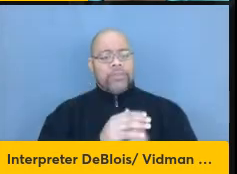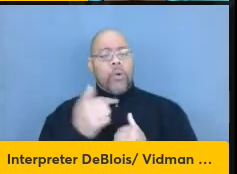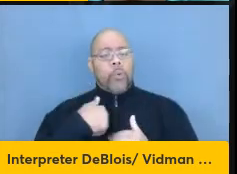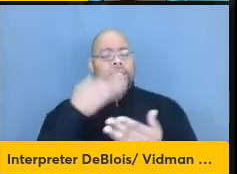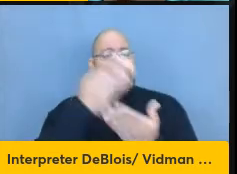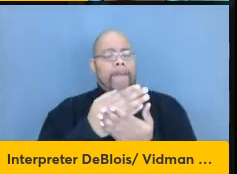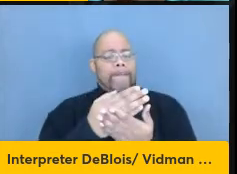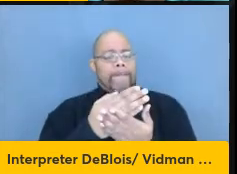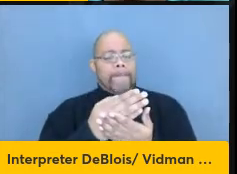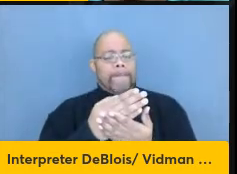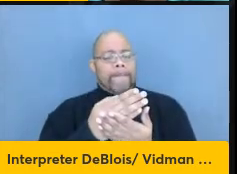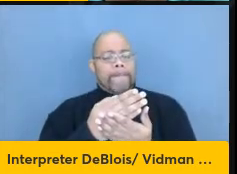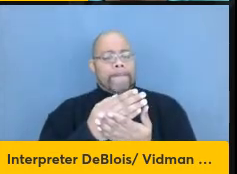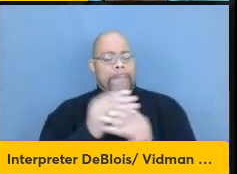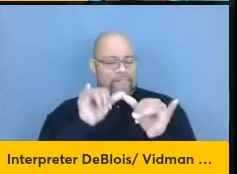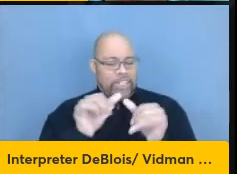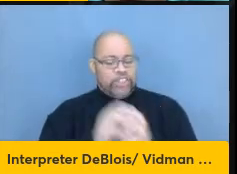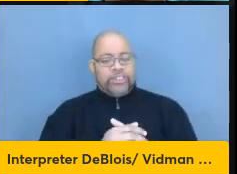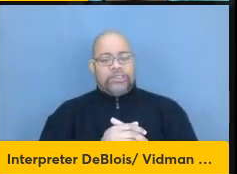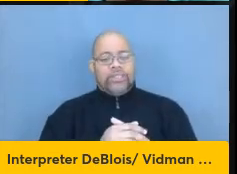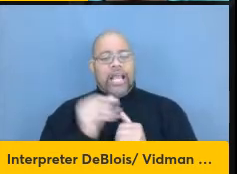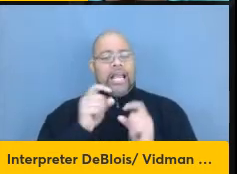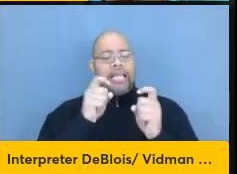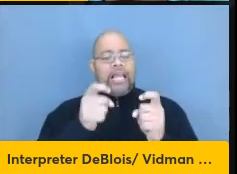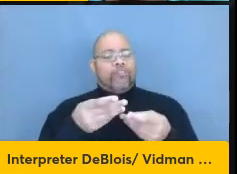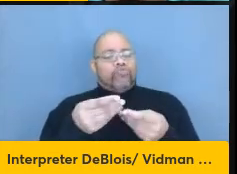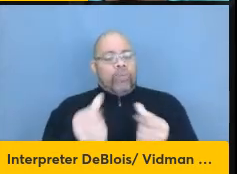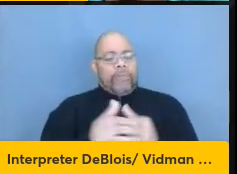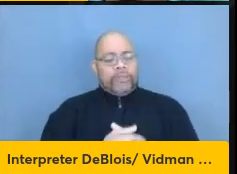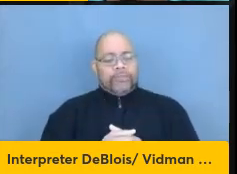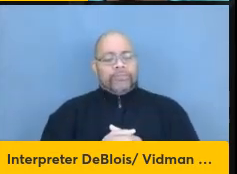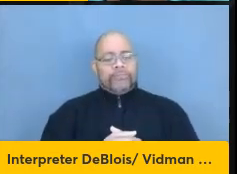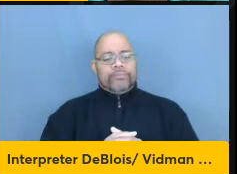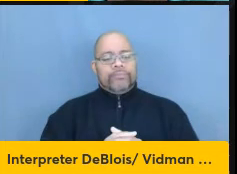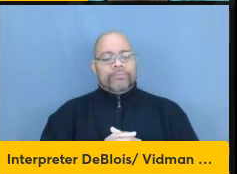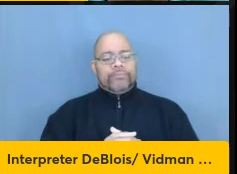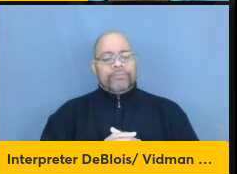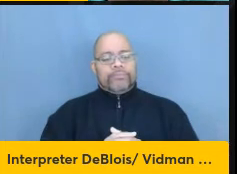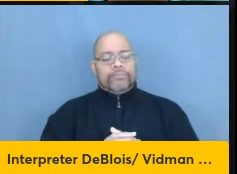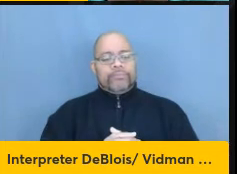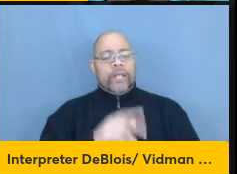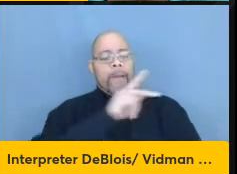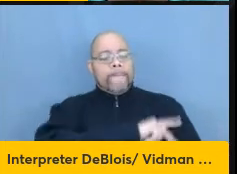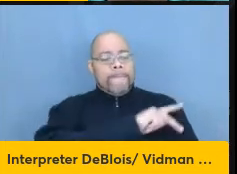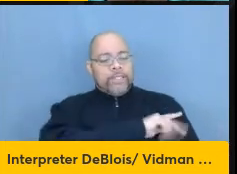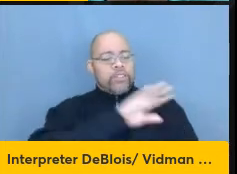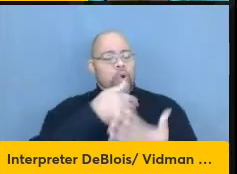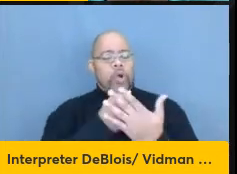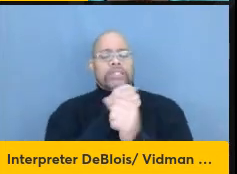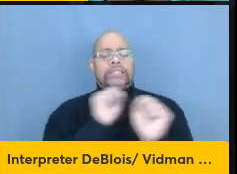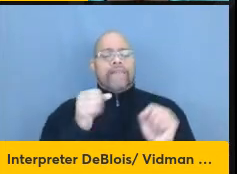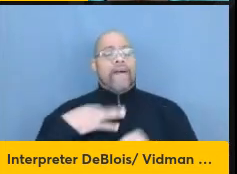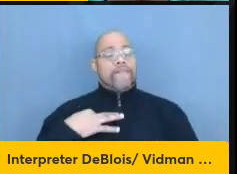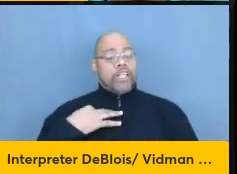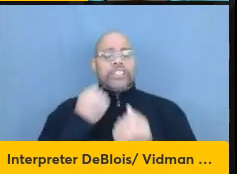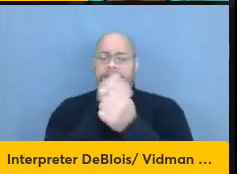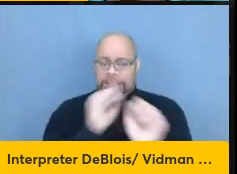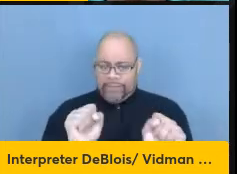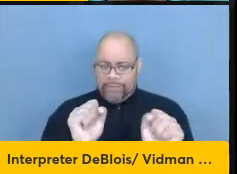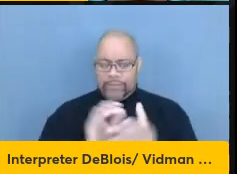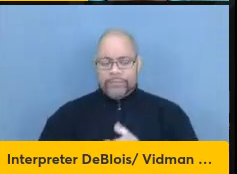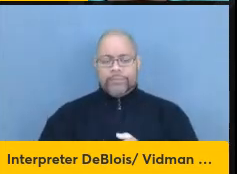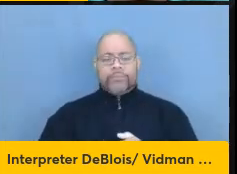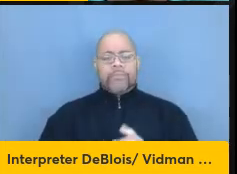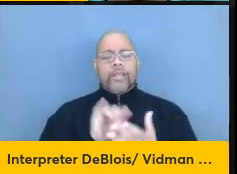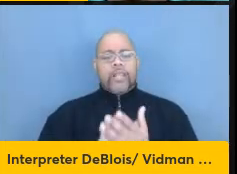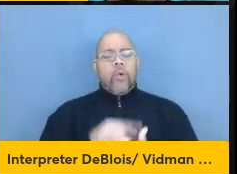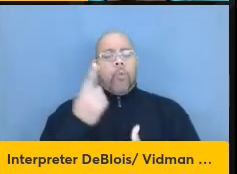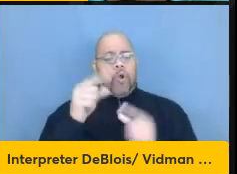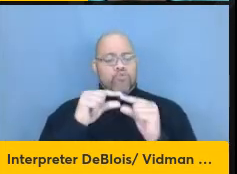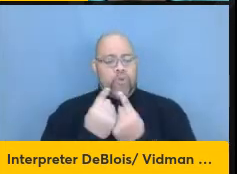the infection there and gave treatment etc. The patients were all safe volunteers were all safe. So that was one group. And we